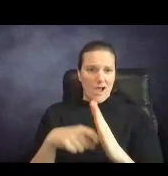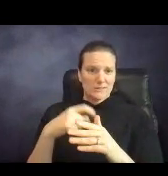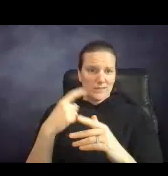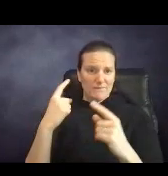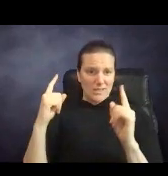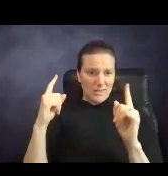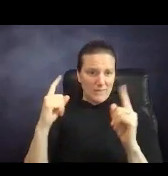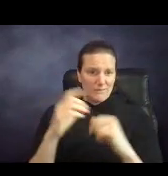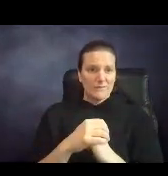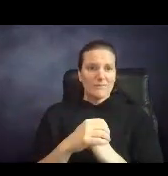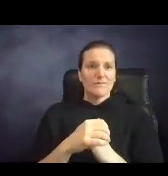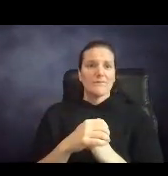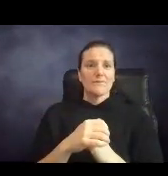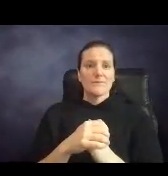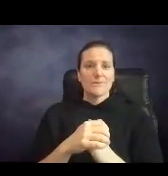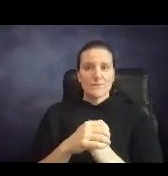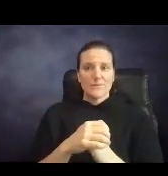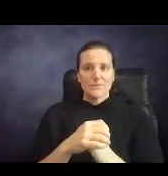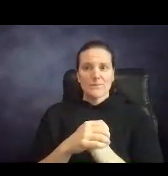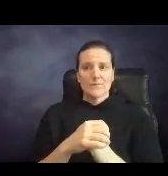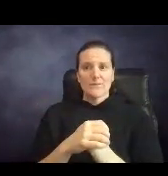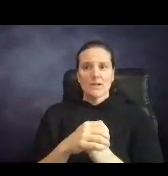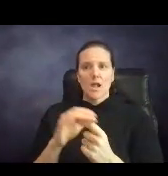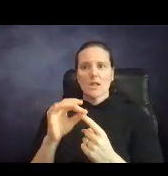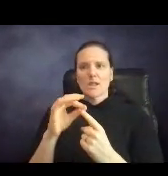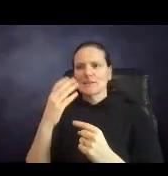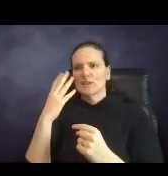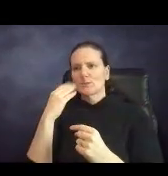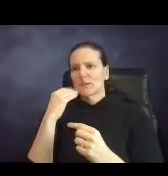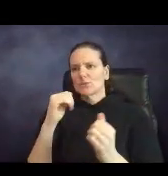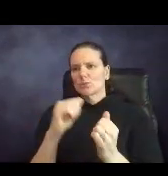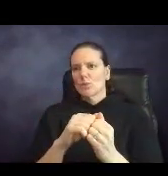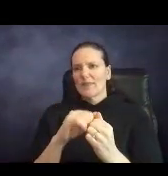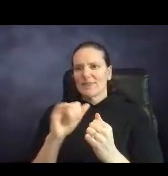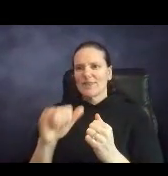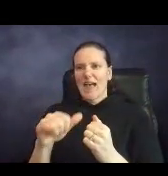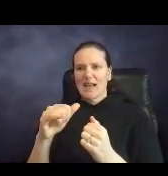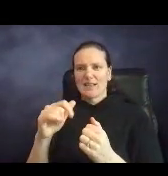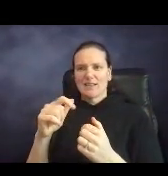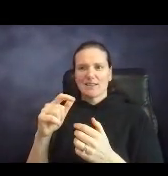But I really, unless someone's had experience with testosterone replacement therapy before, they know how they're gonna feel on it.